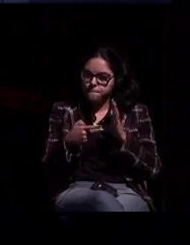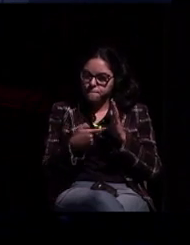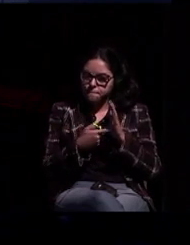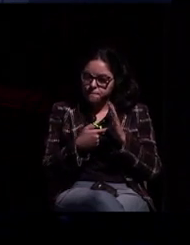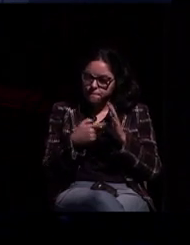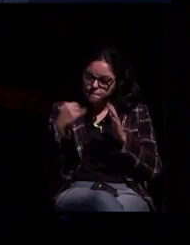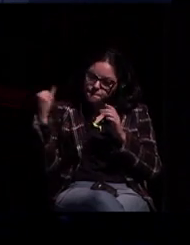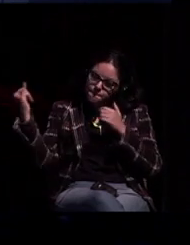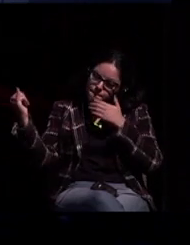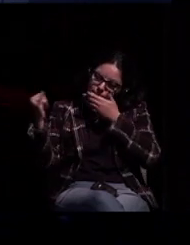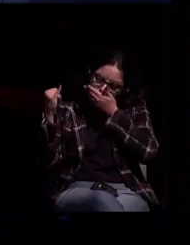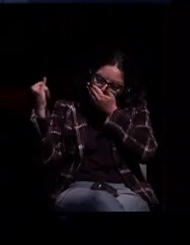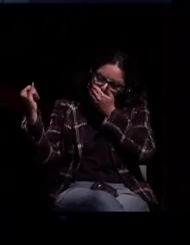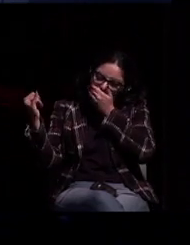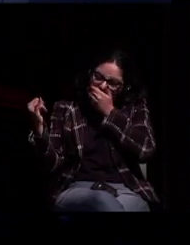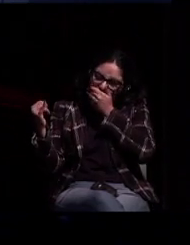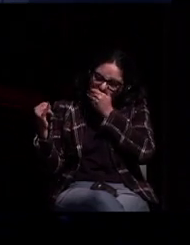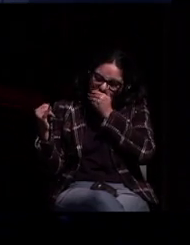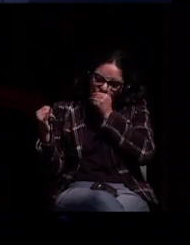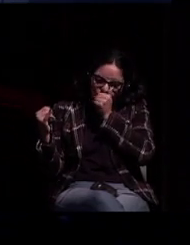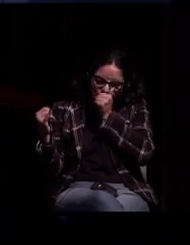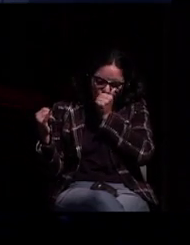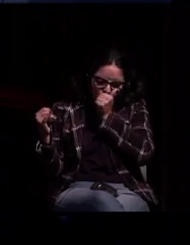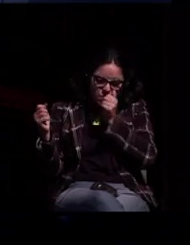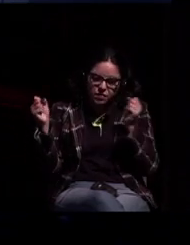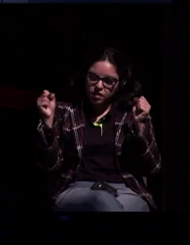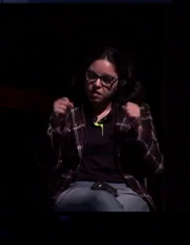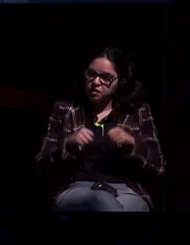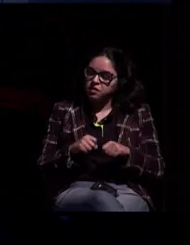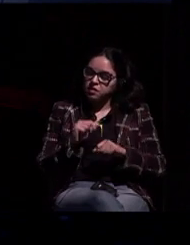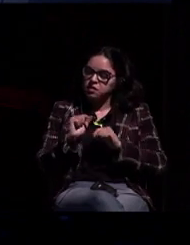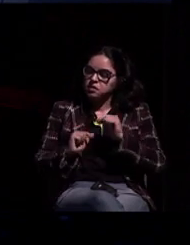It’s no surprise that now they want to highlight the experience of Sesc Bertioga